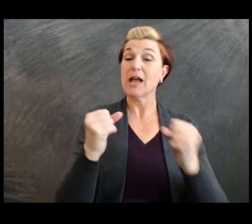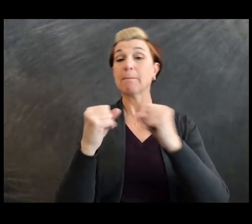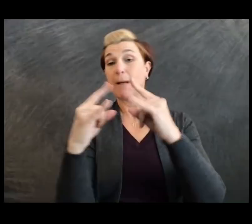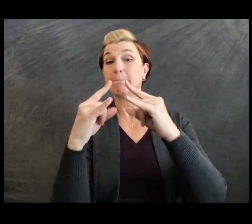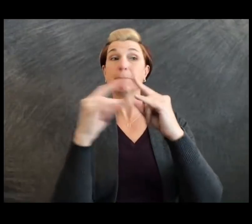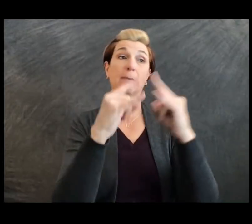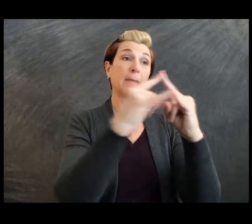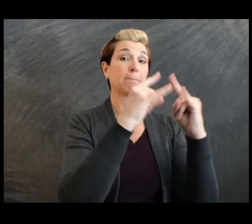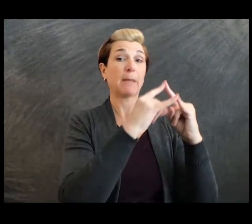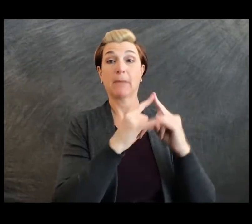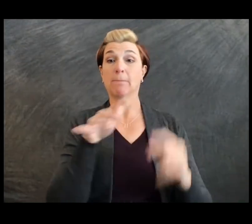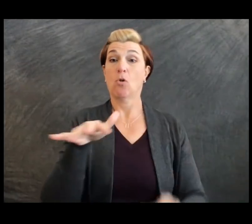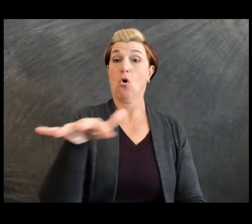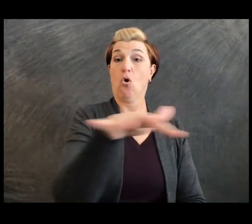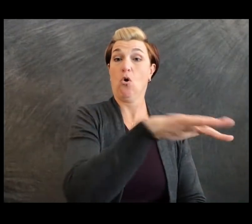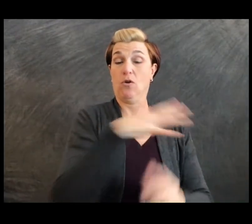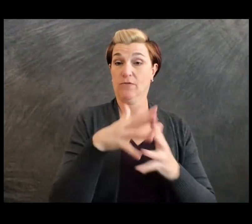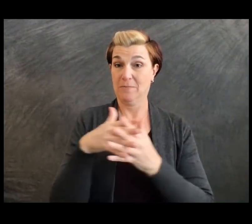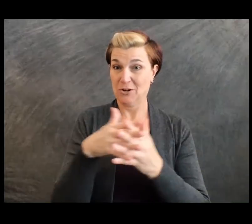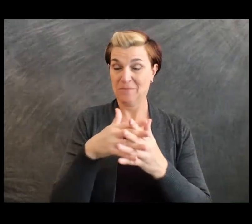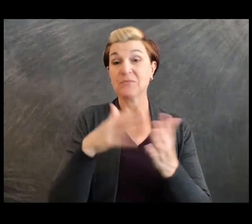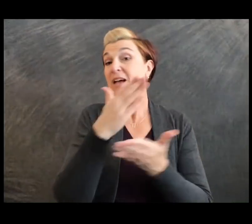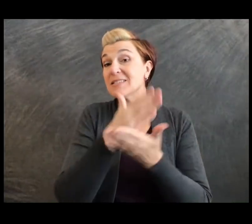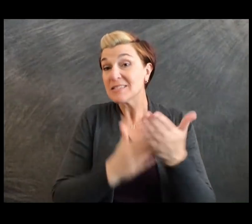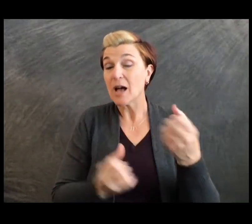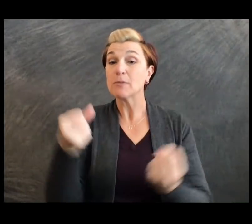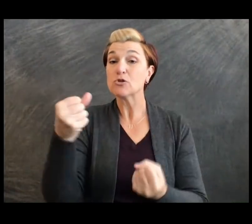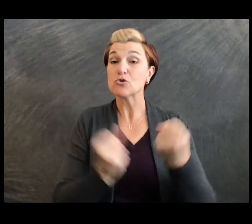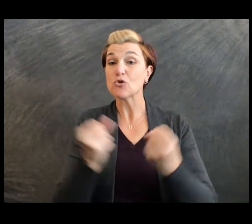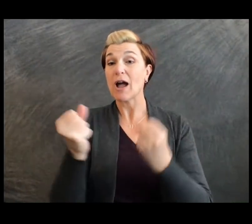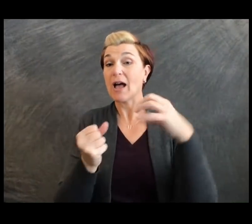the local needs some are drive through summer walk up some are geared to health